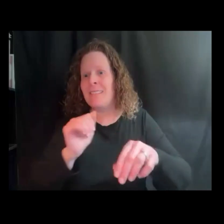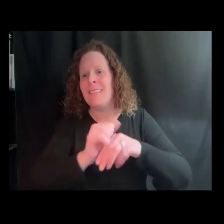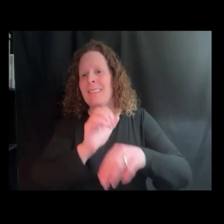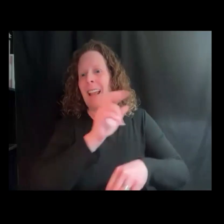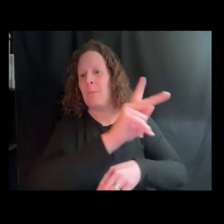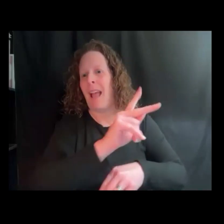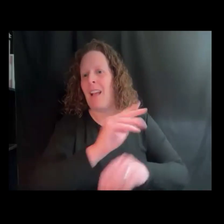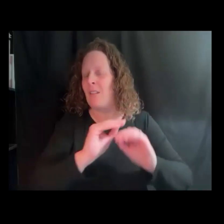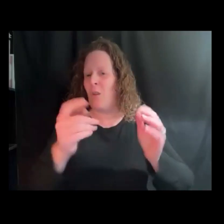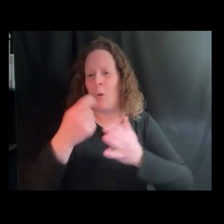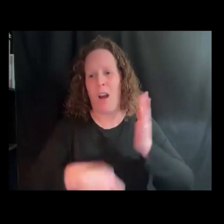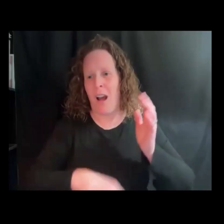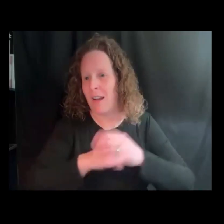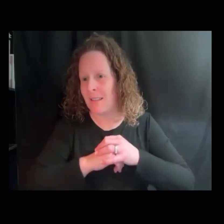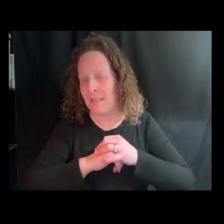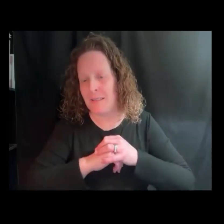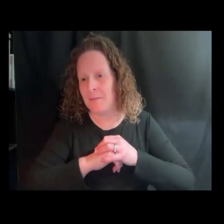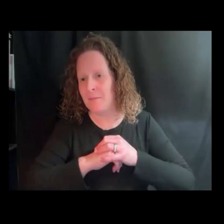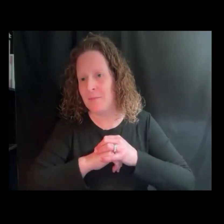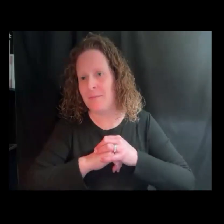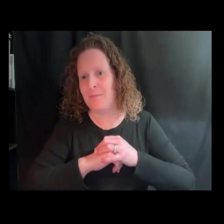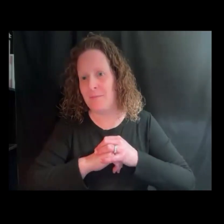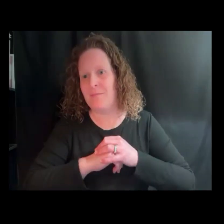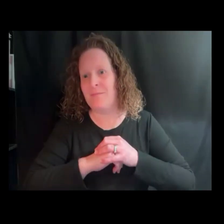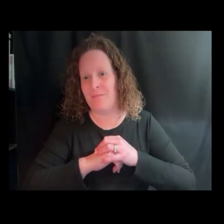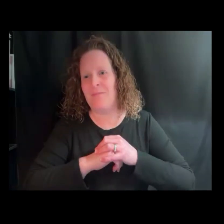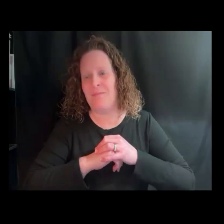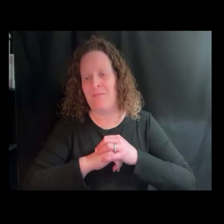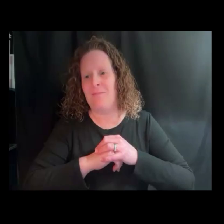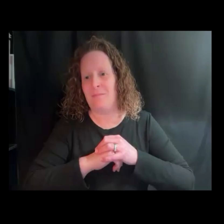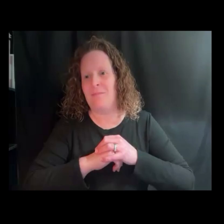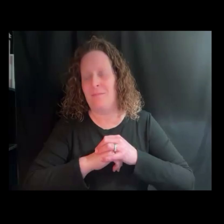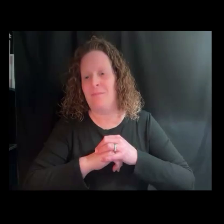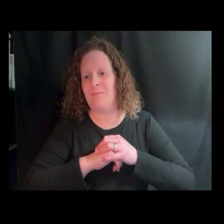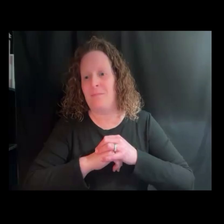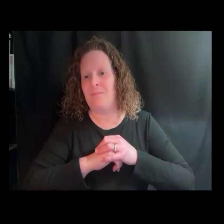and check that out borrow the three dimensional object